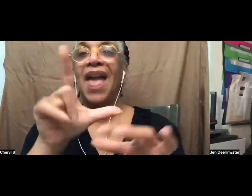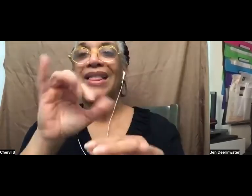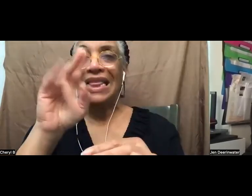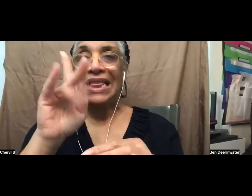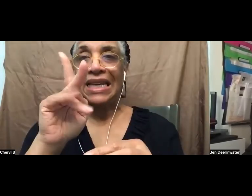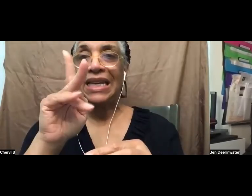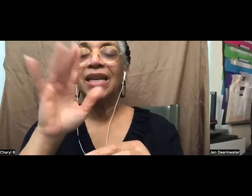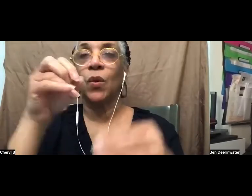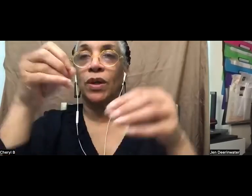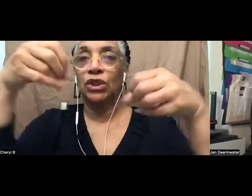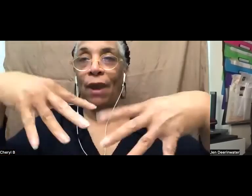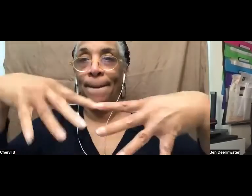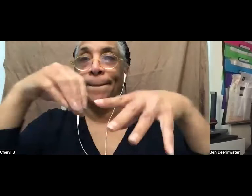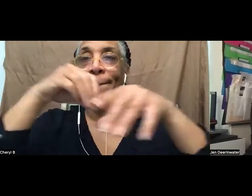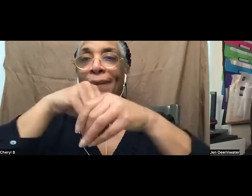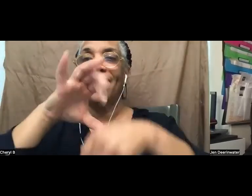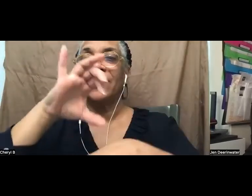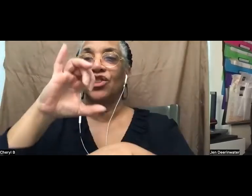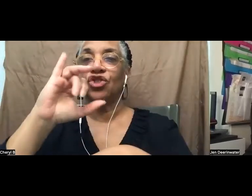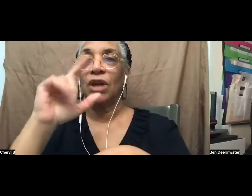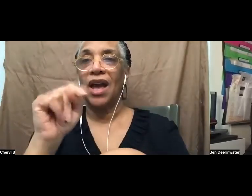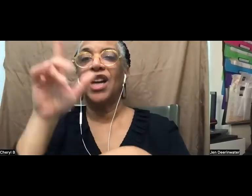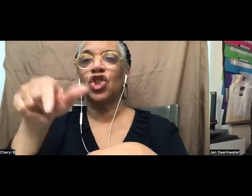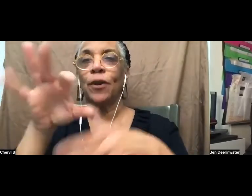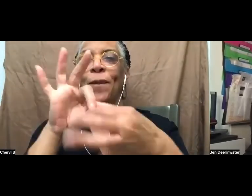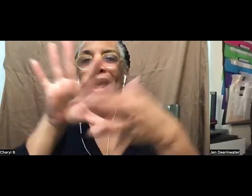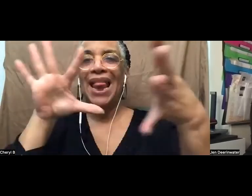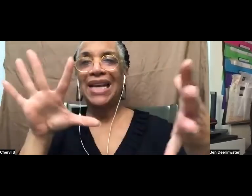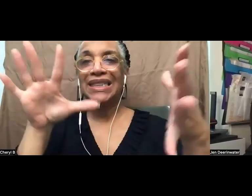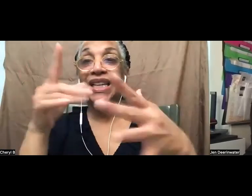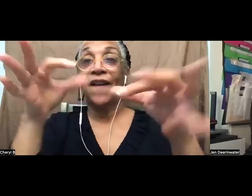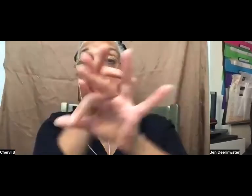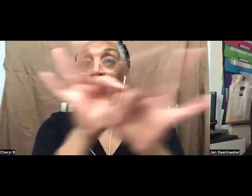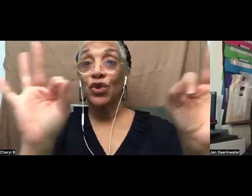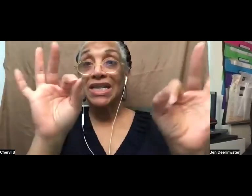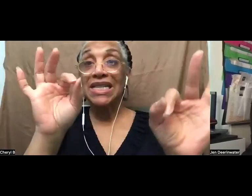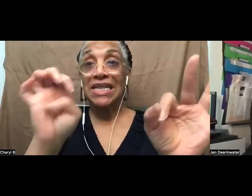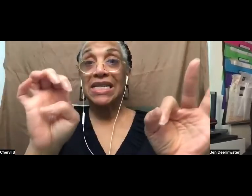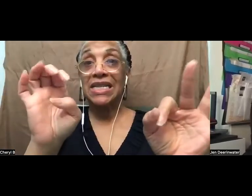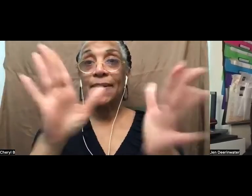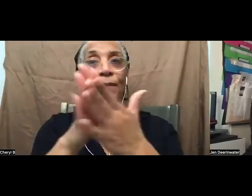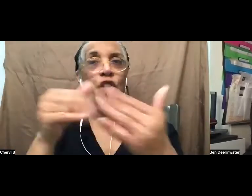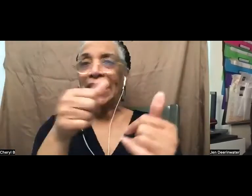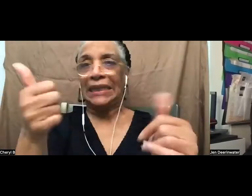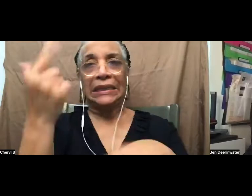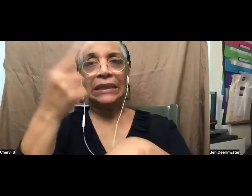They should be releasing the free e-book any day now. Keep an eye open for that.